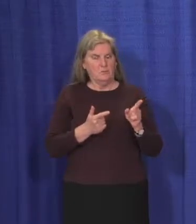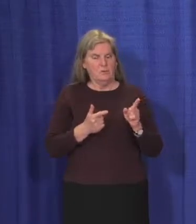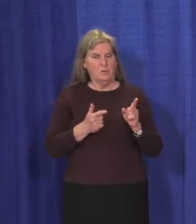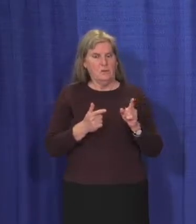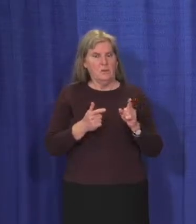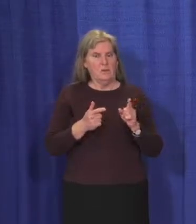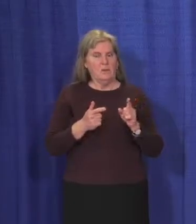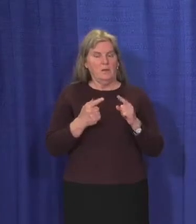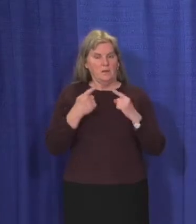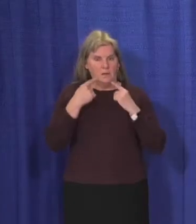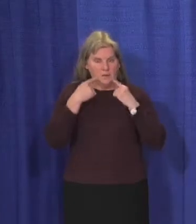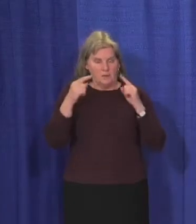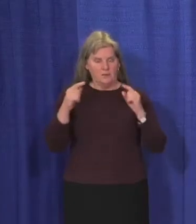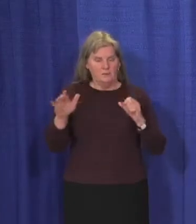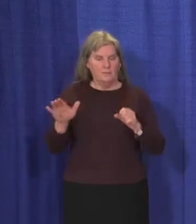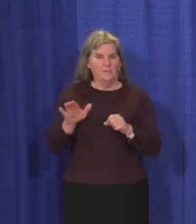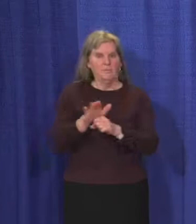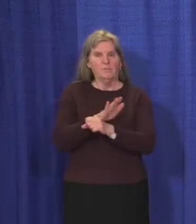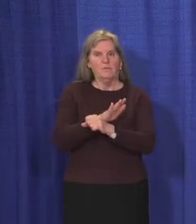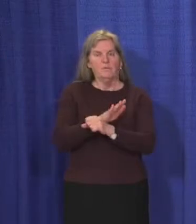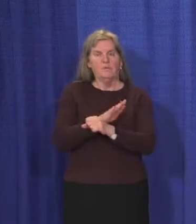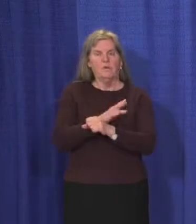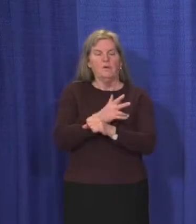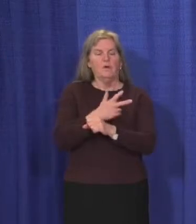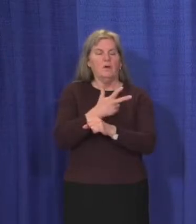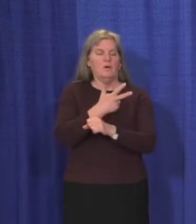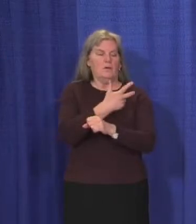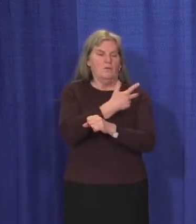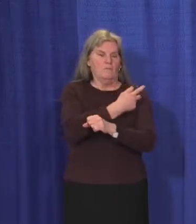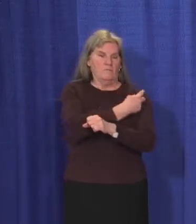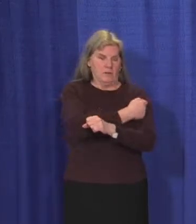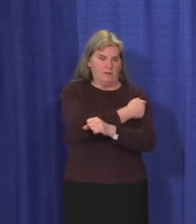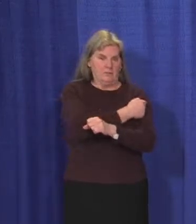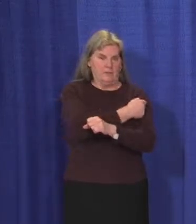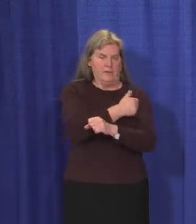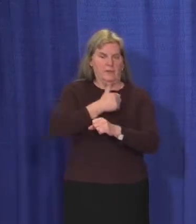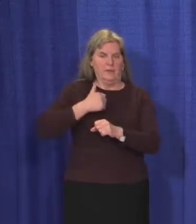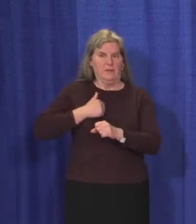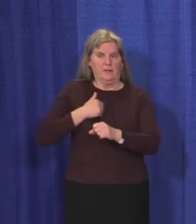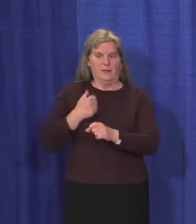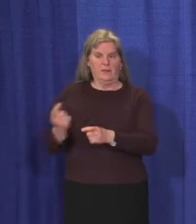Andre: You announced fully vaccinated Canadians will be allowed to comment to the Yukon